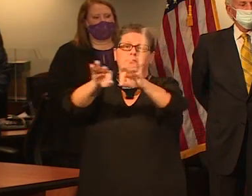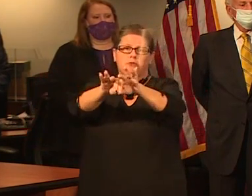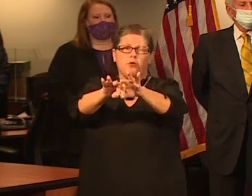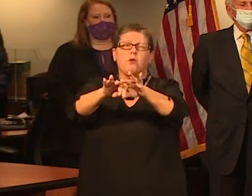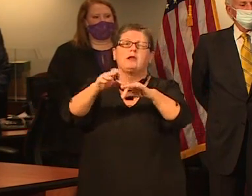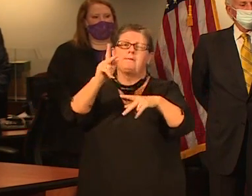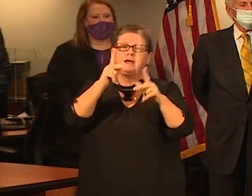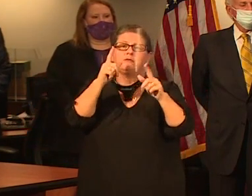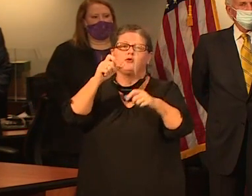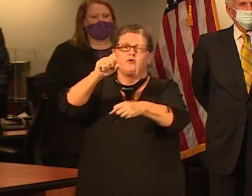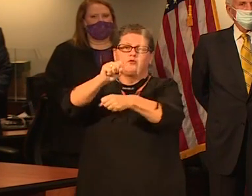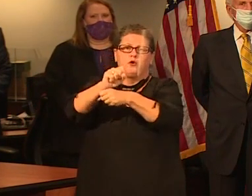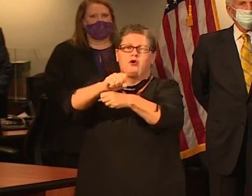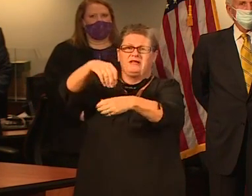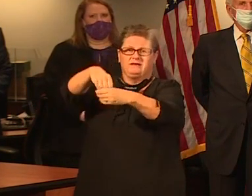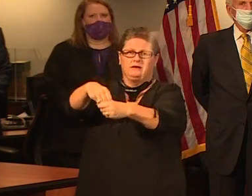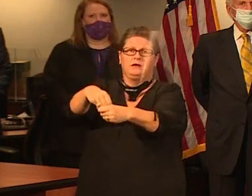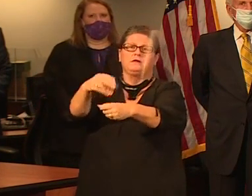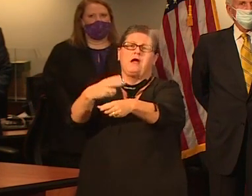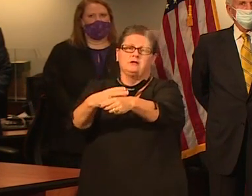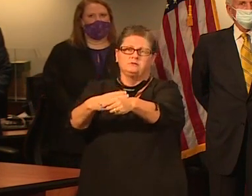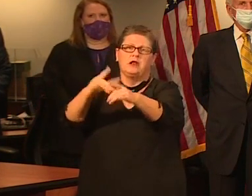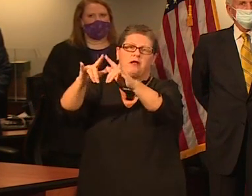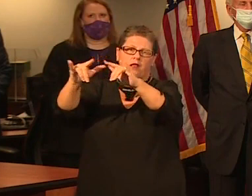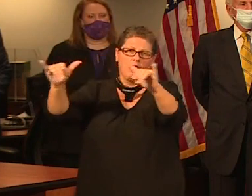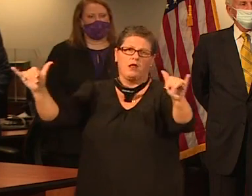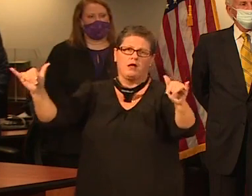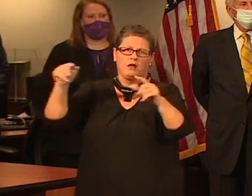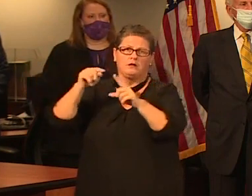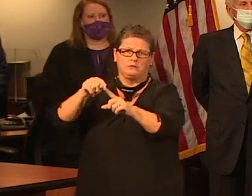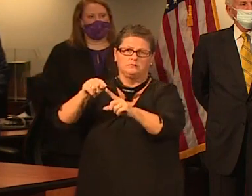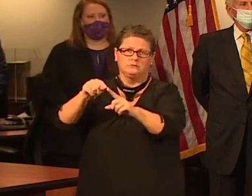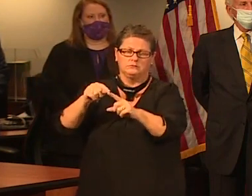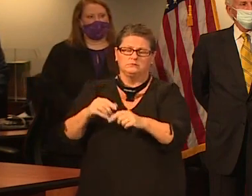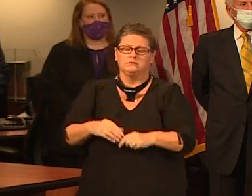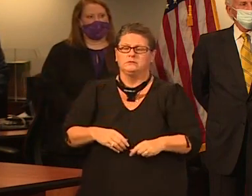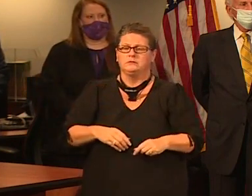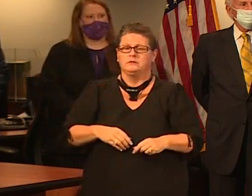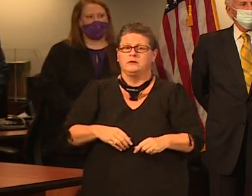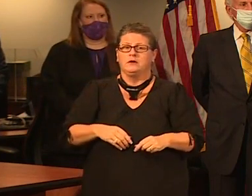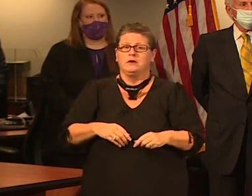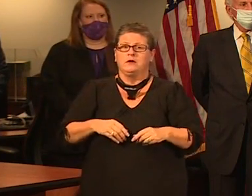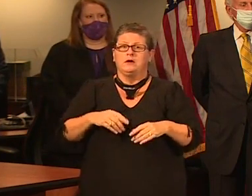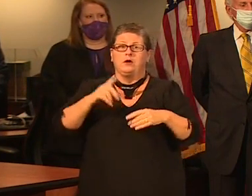AND THREE, CRITICAL INFRASTRUCTURE EMPLOYEES.